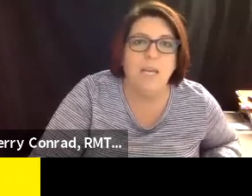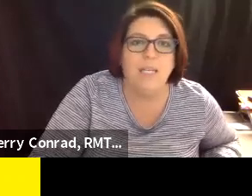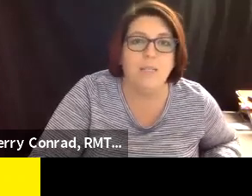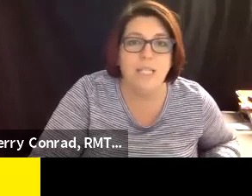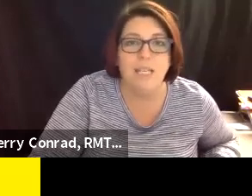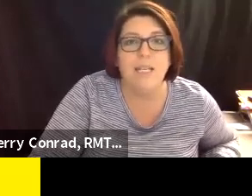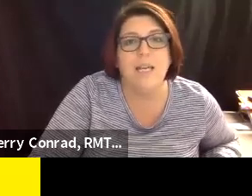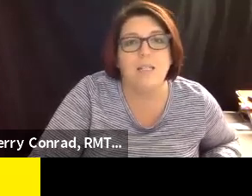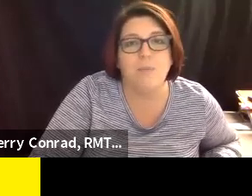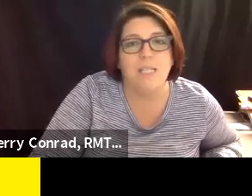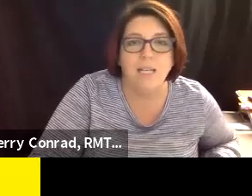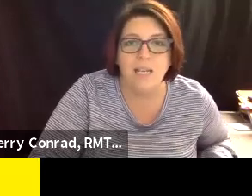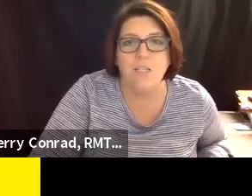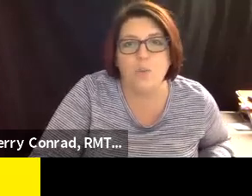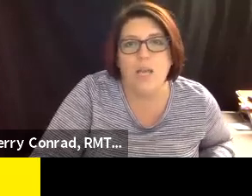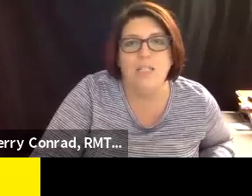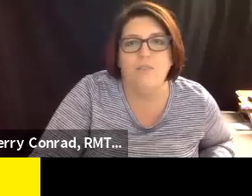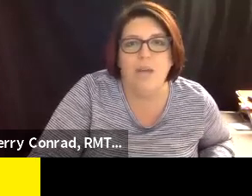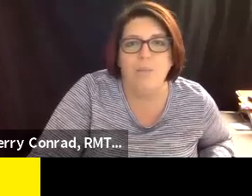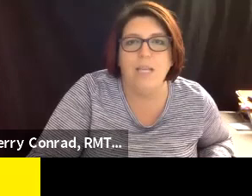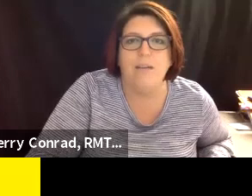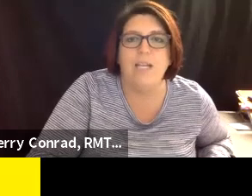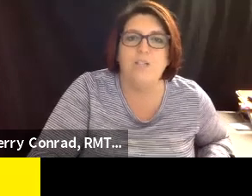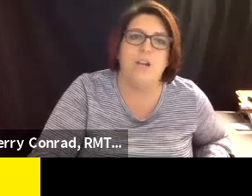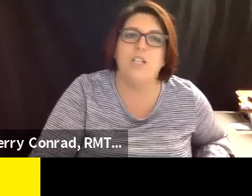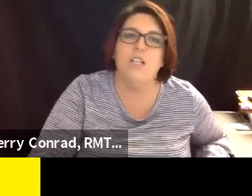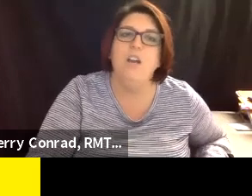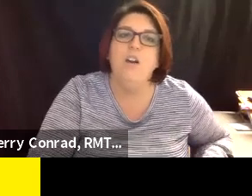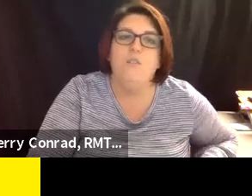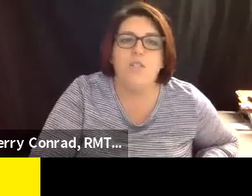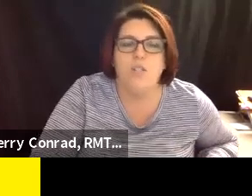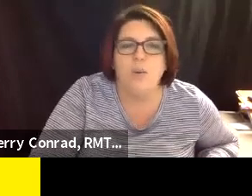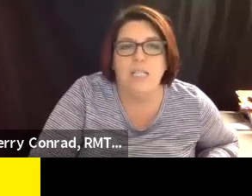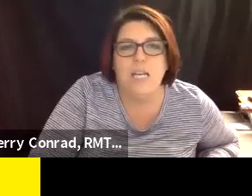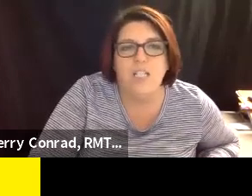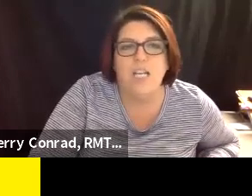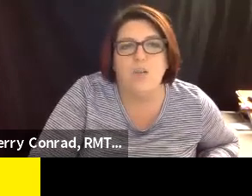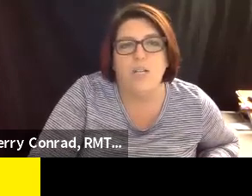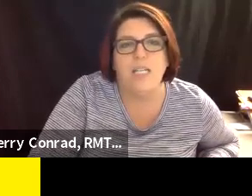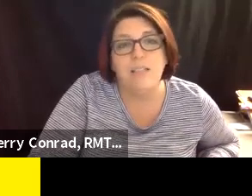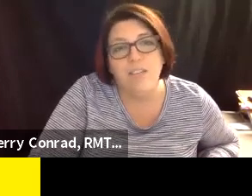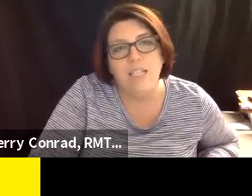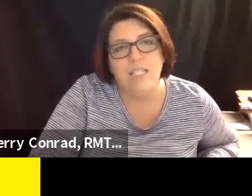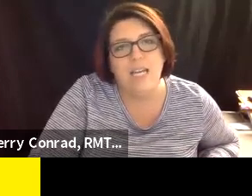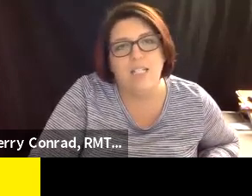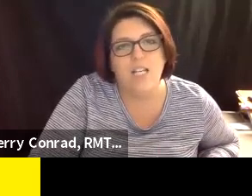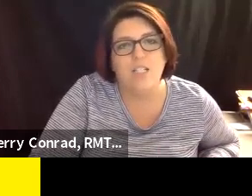"Keeping it Explicit: Explicit Contextualized Vocbaulary Instruction for Students who are D/HH" or ECV-D/HH.